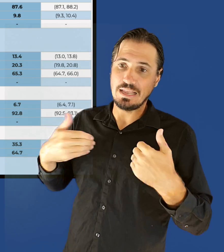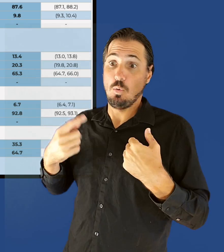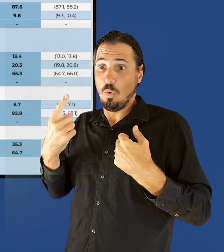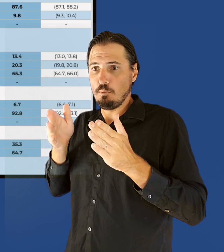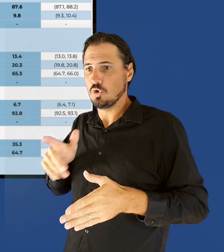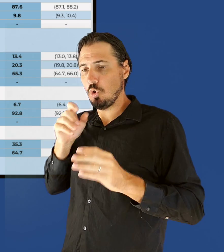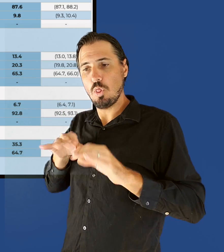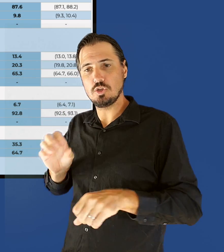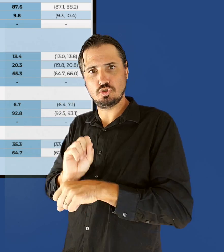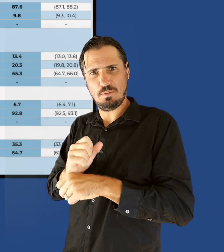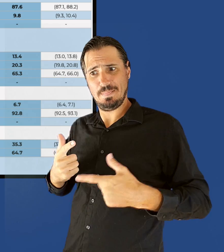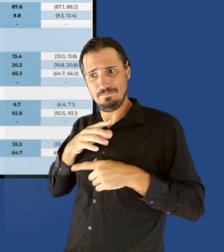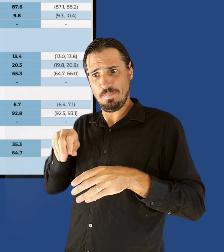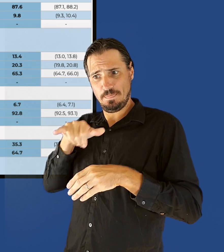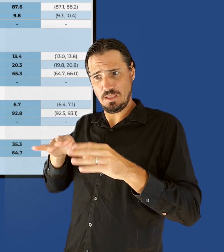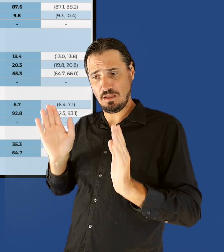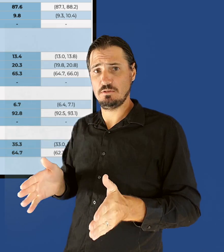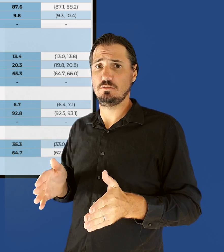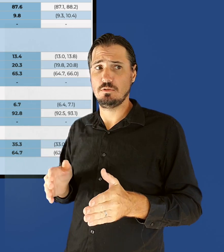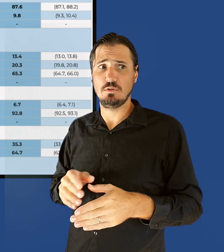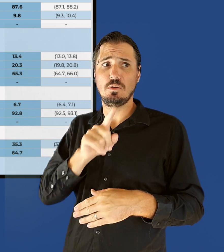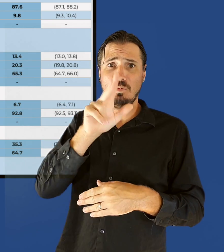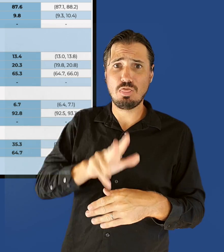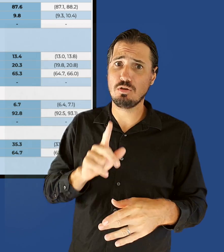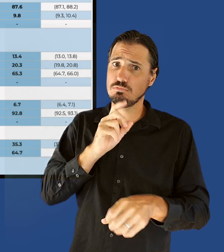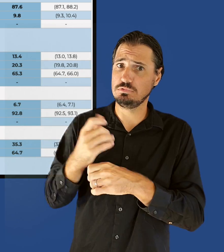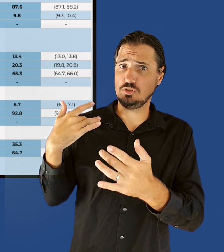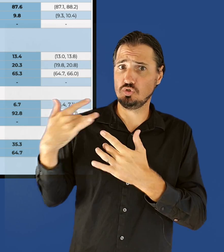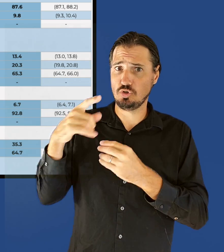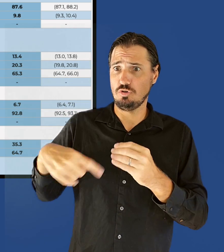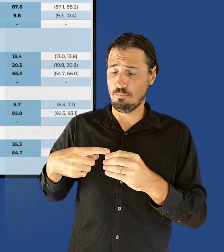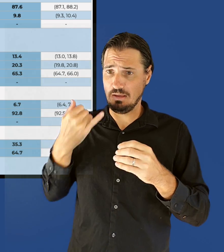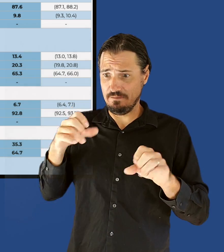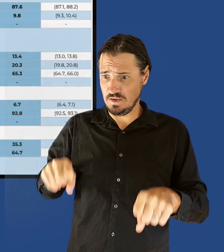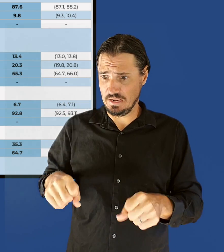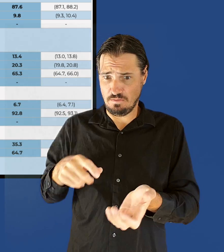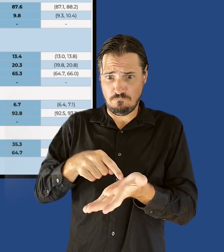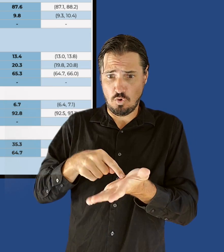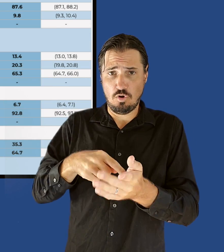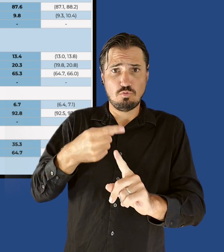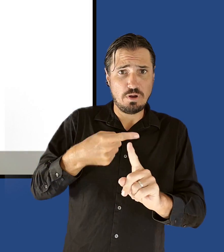A third were very concerned or somewhat concerned about their ability to pay the following month’s rent or mortgage.